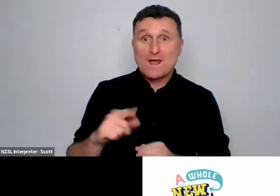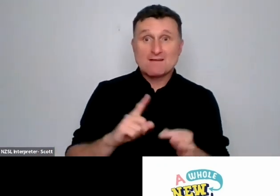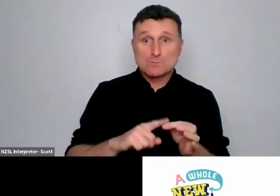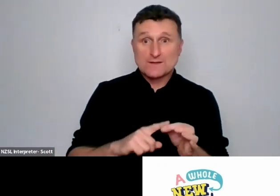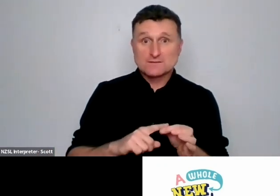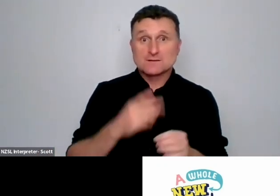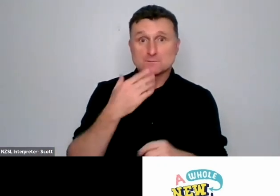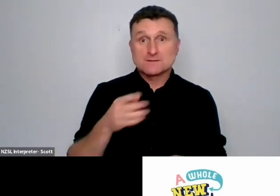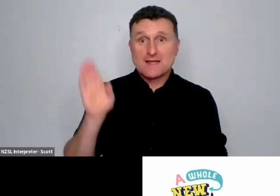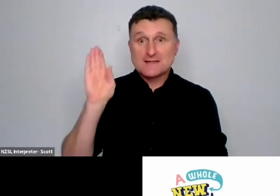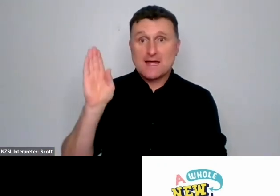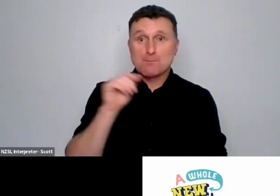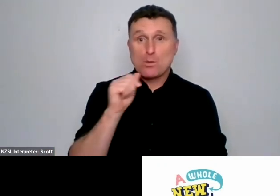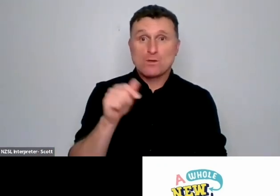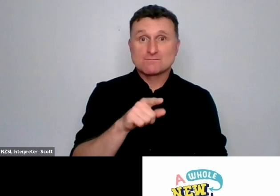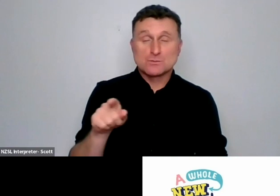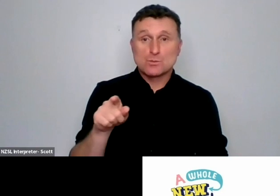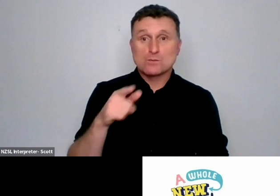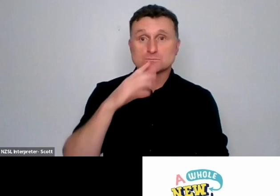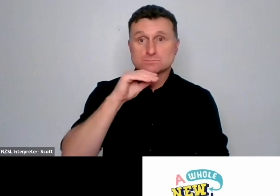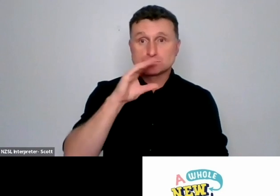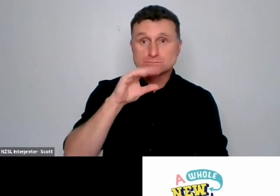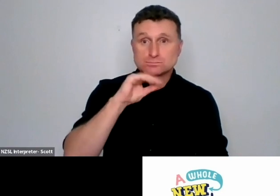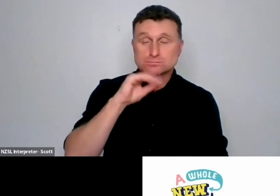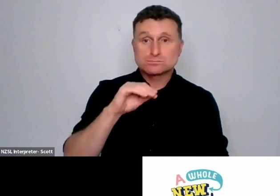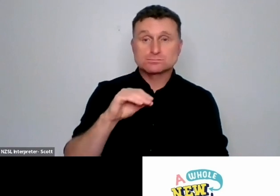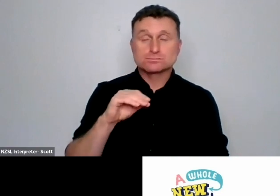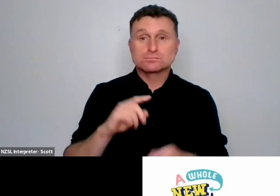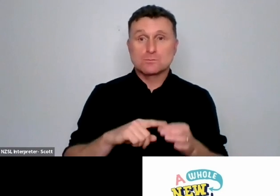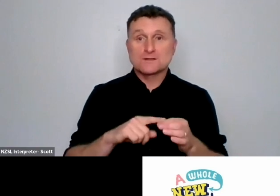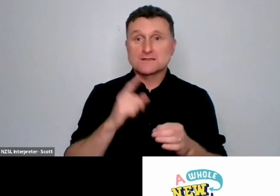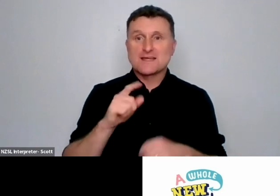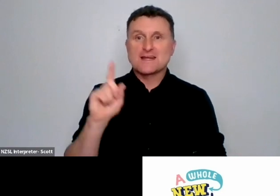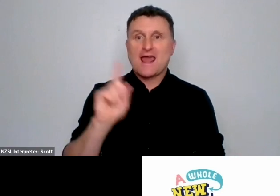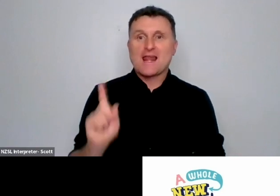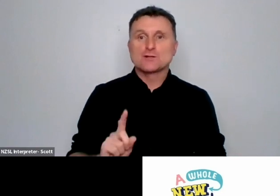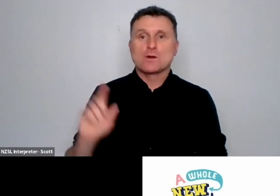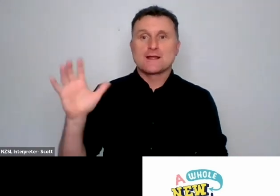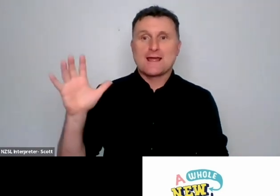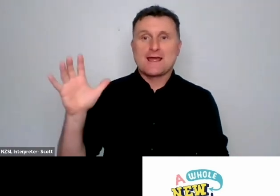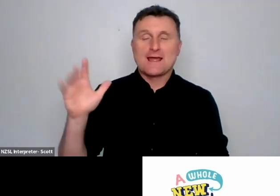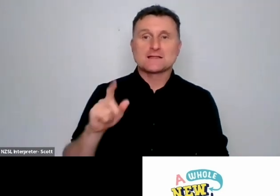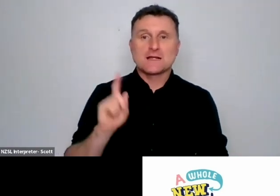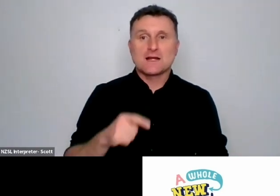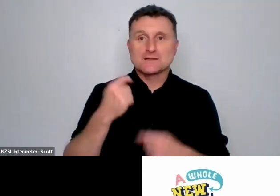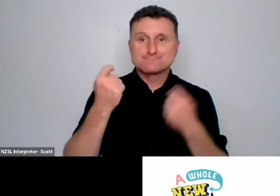please just raise your electronic hand, which you can do by clicking on reactions and the raise hand button.